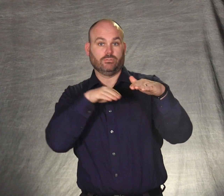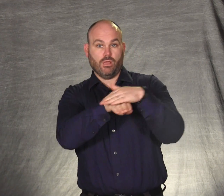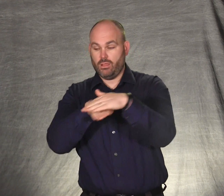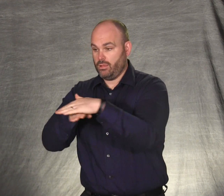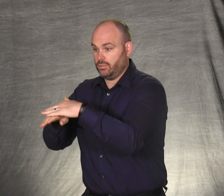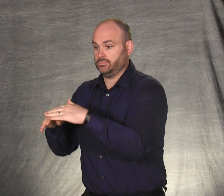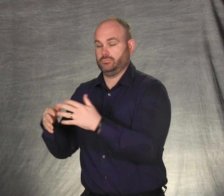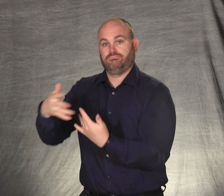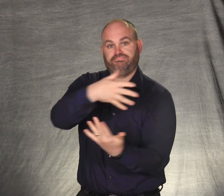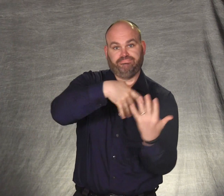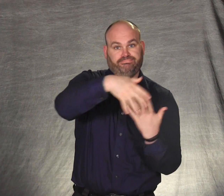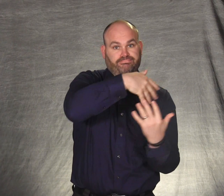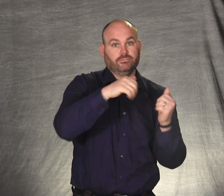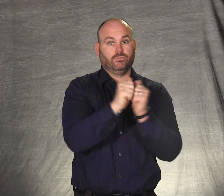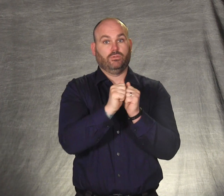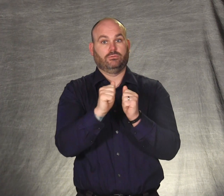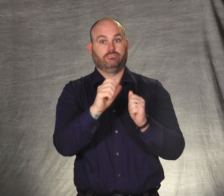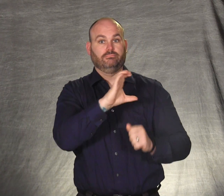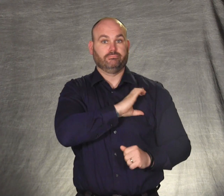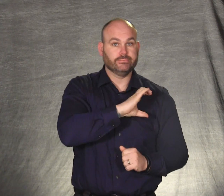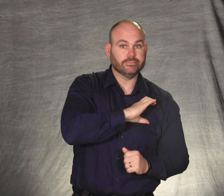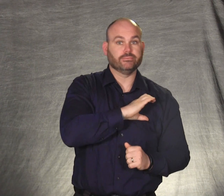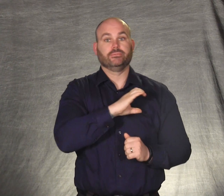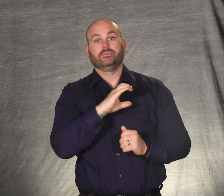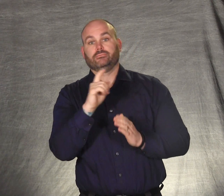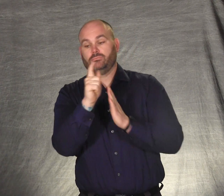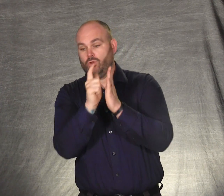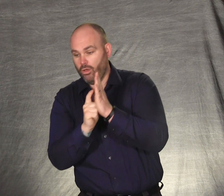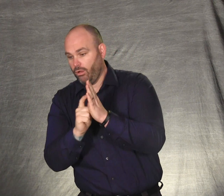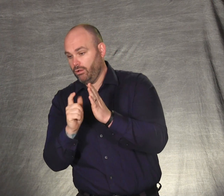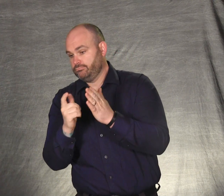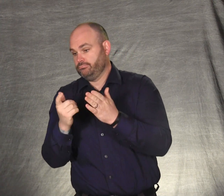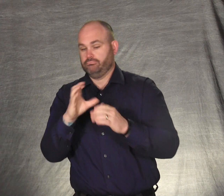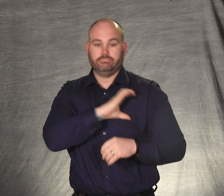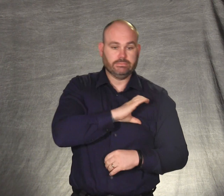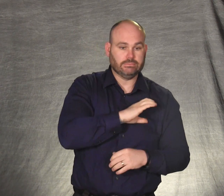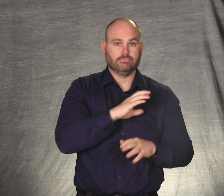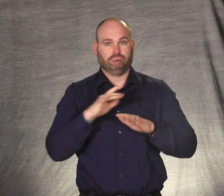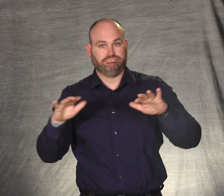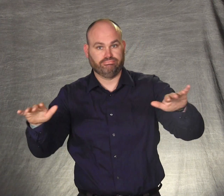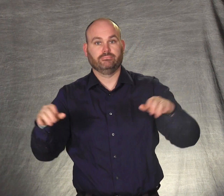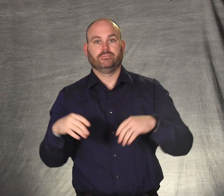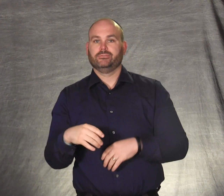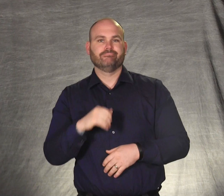when interacting with law enforcement